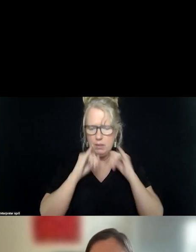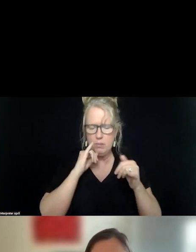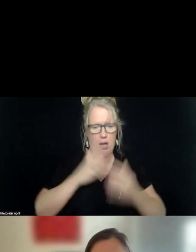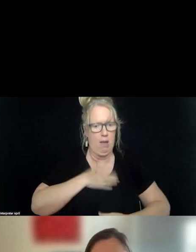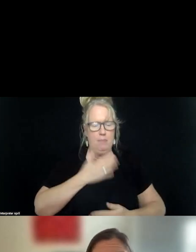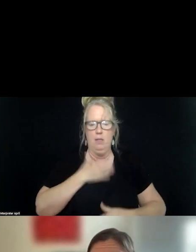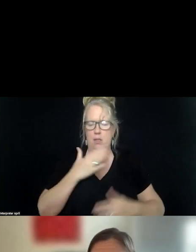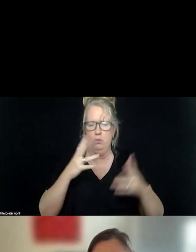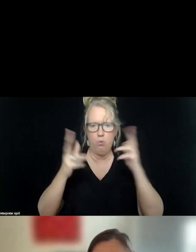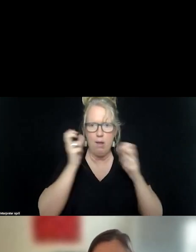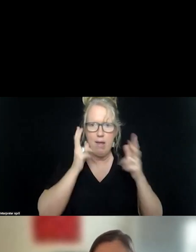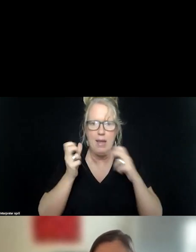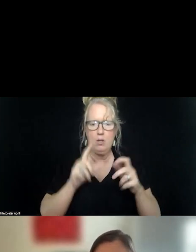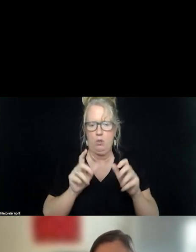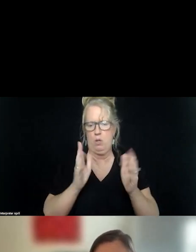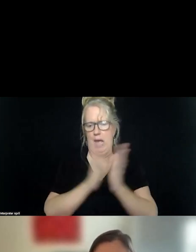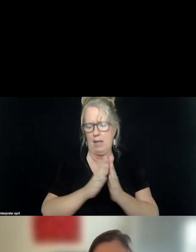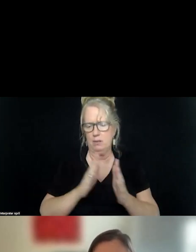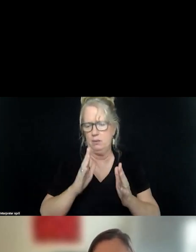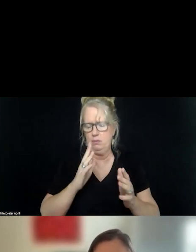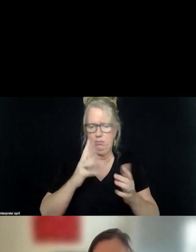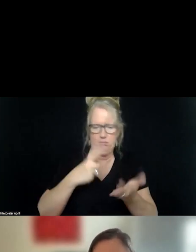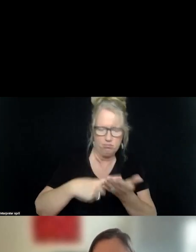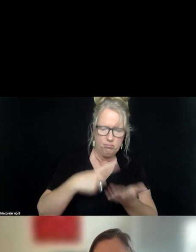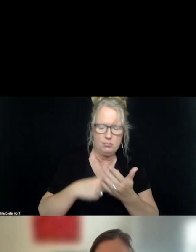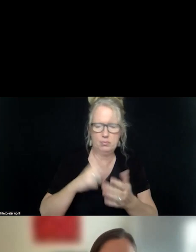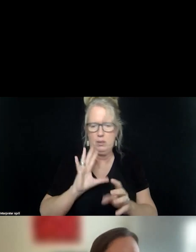I SHOULD BE ASKING OR TALKING TO PARTICIPANTS ABOUT ANYTHING THEY WANT.